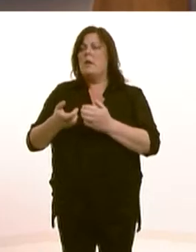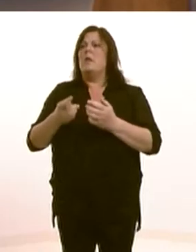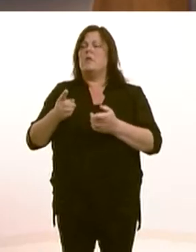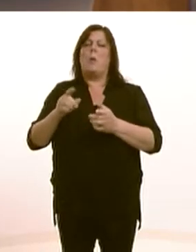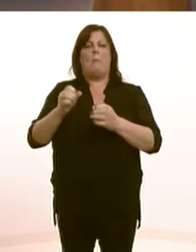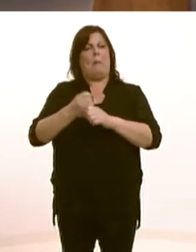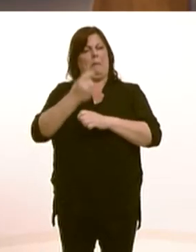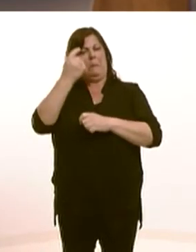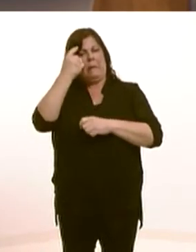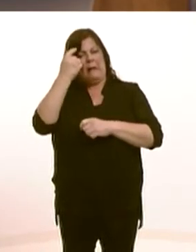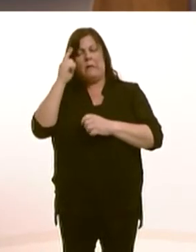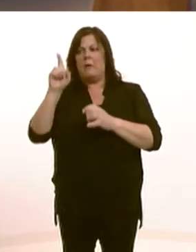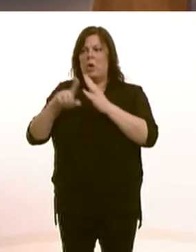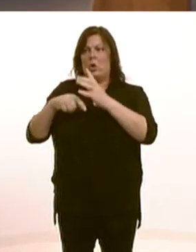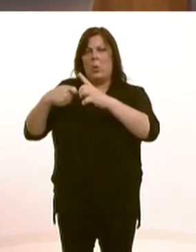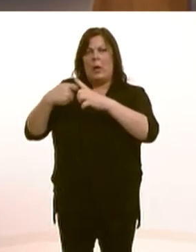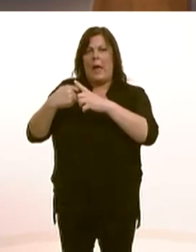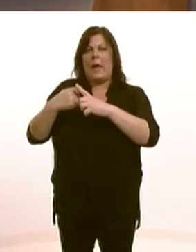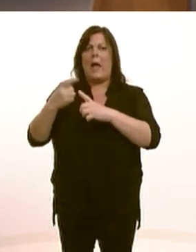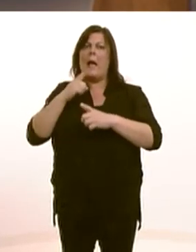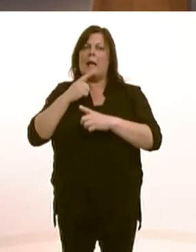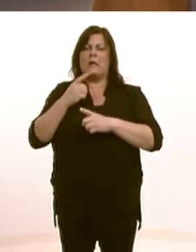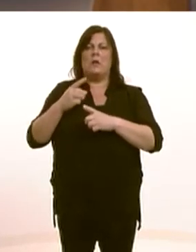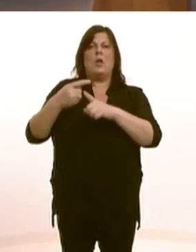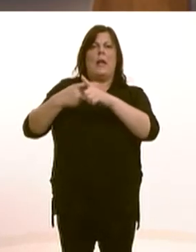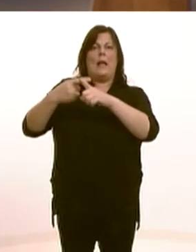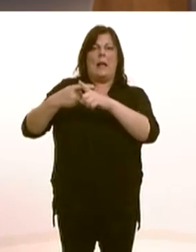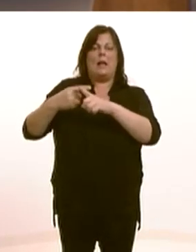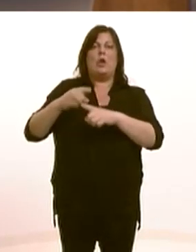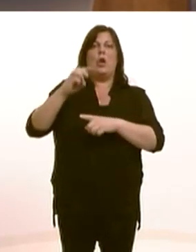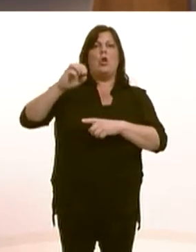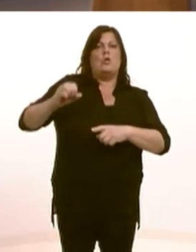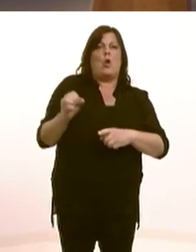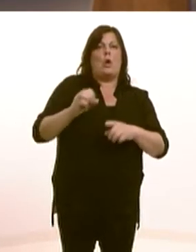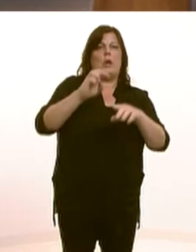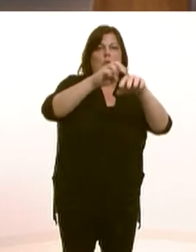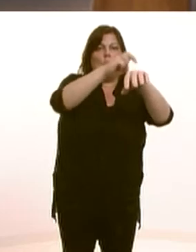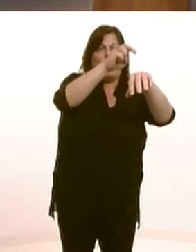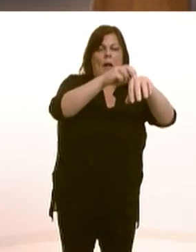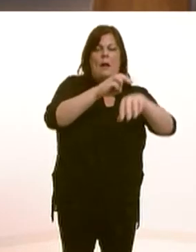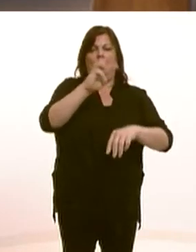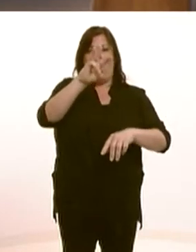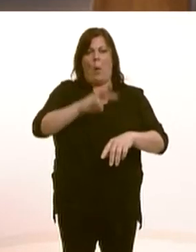Government, I would argue, for Scotland, Wales and Northern Ireland to give express ratification to any deal.